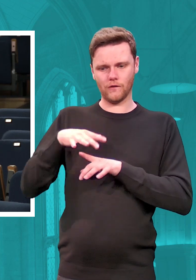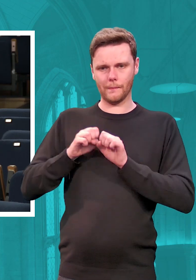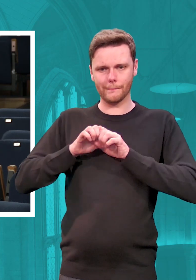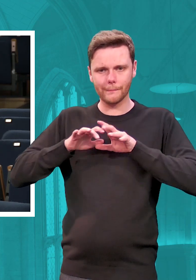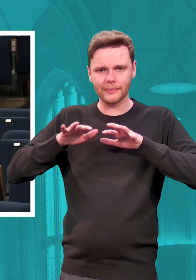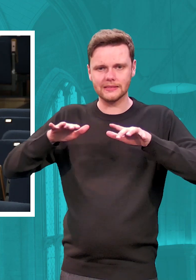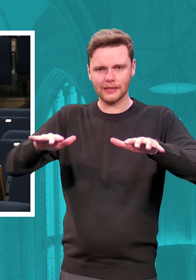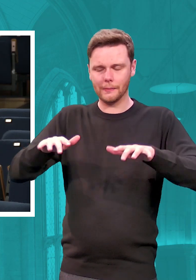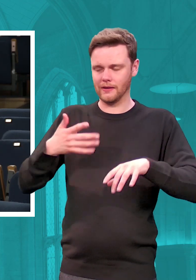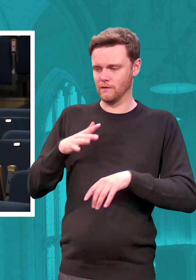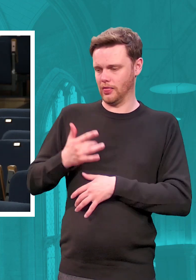on the life of our church.